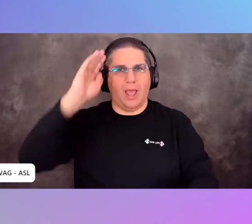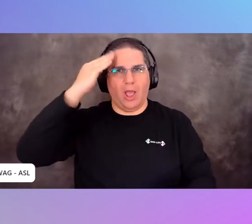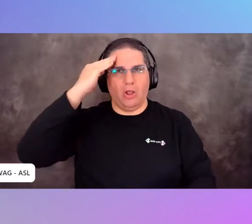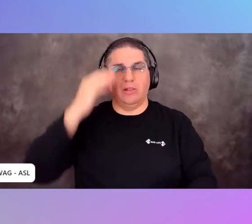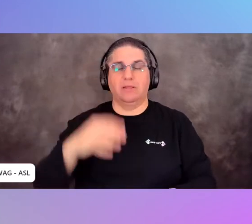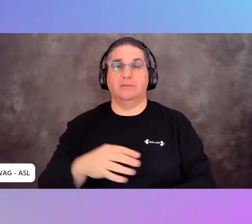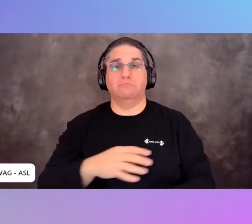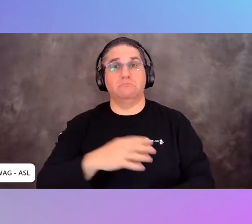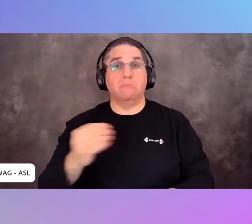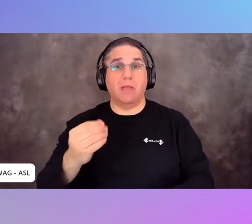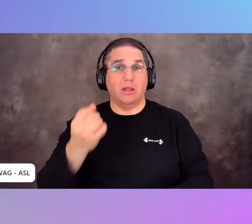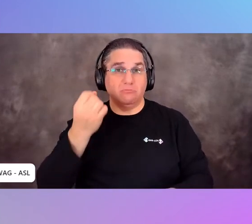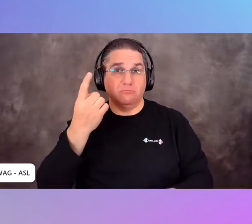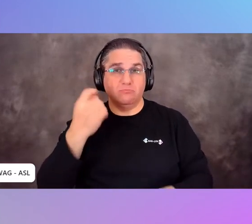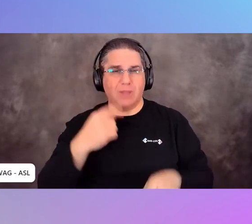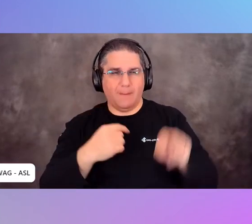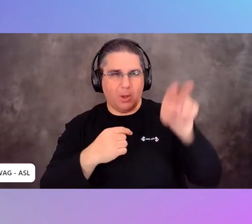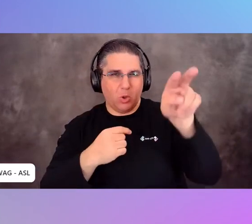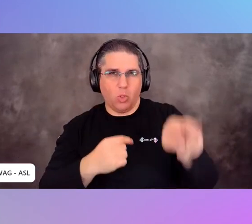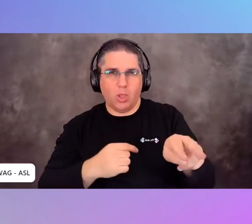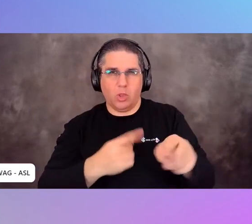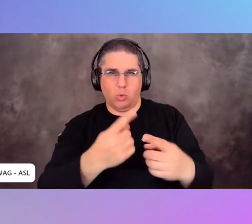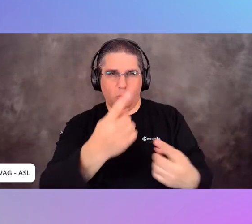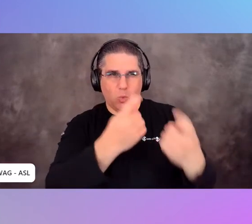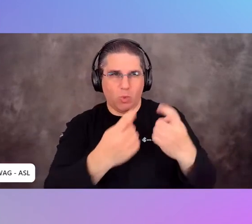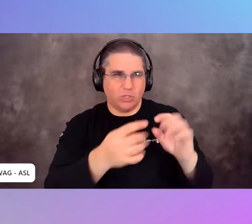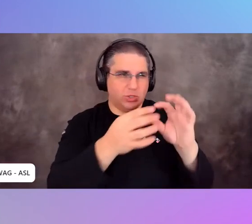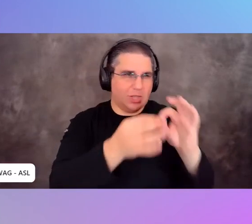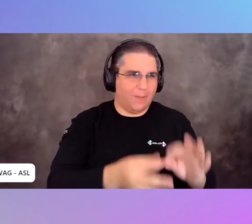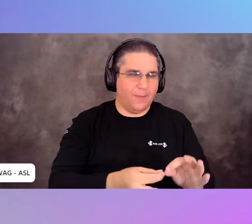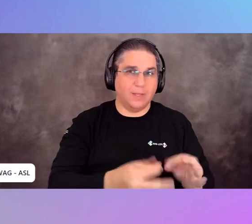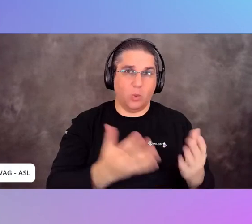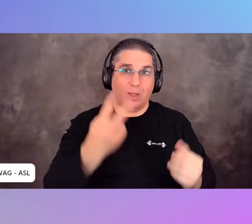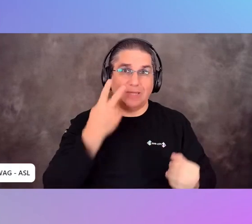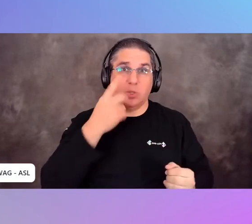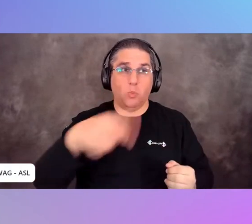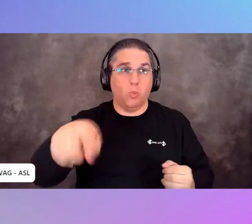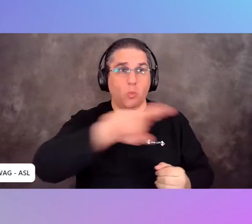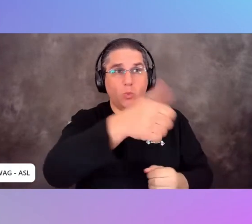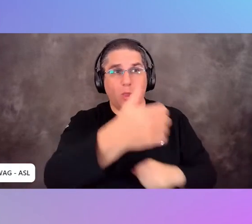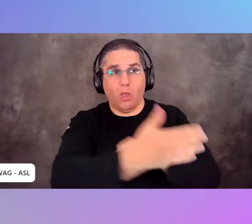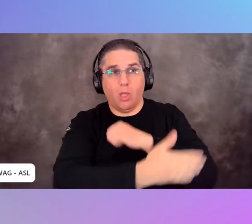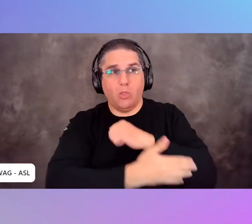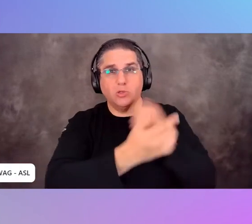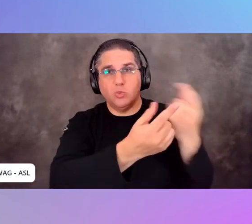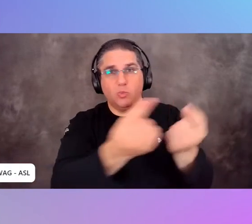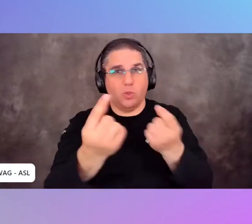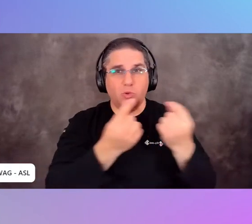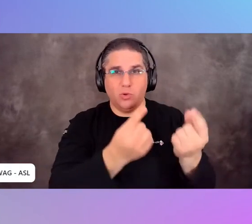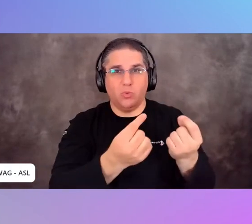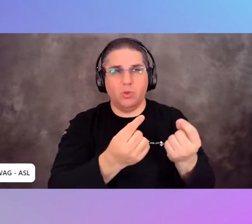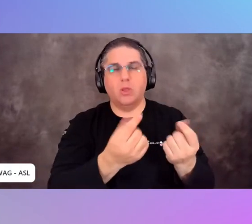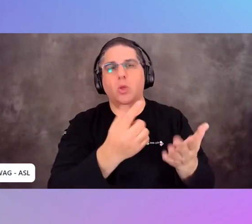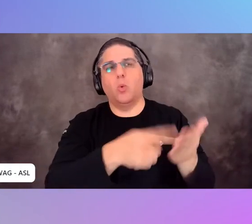Sea World over the past couple of years. And great to have the opportunity to present our approach about this in Ireland.